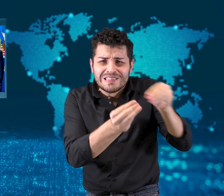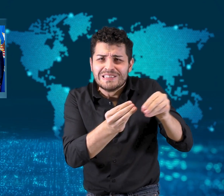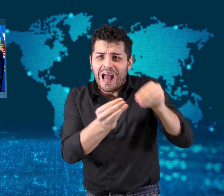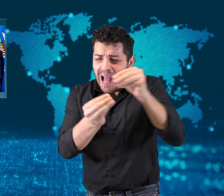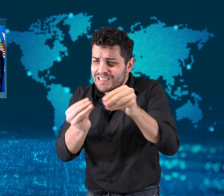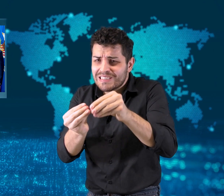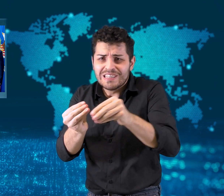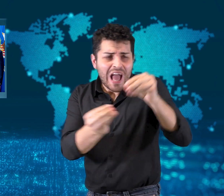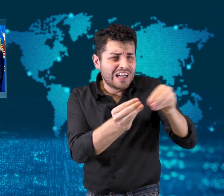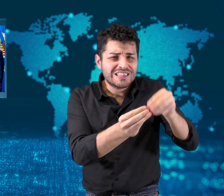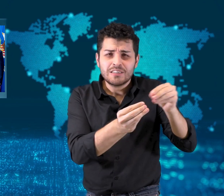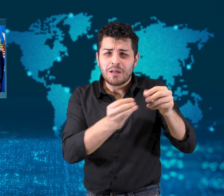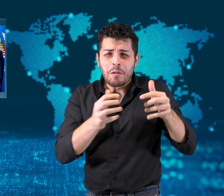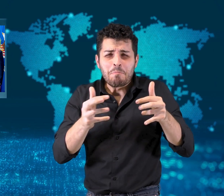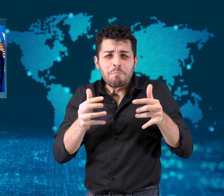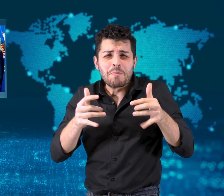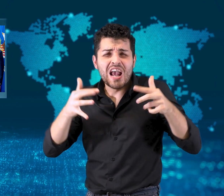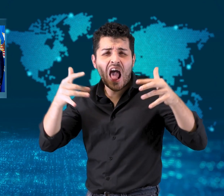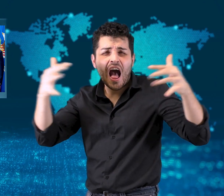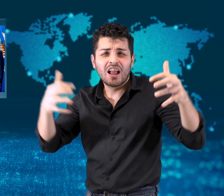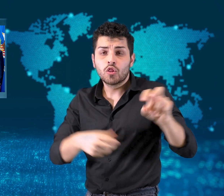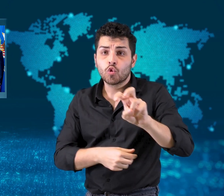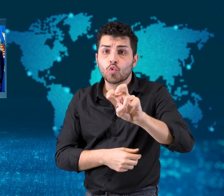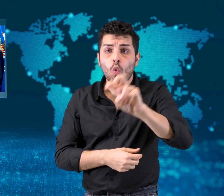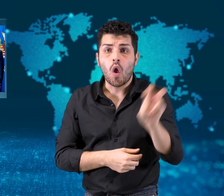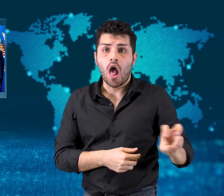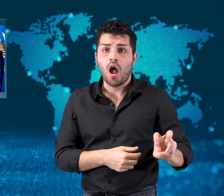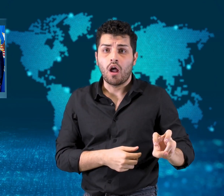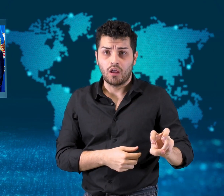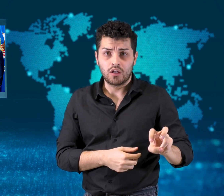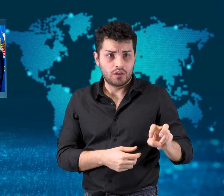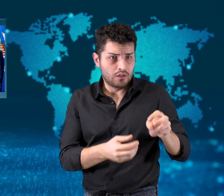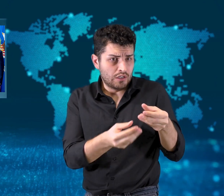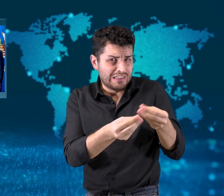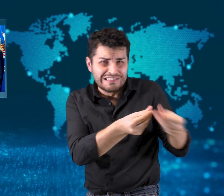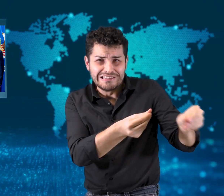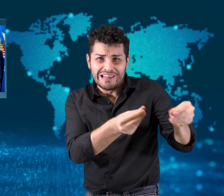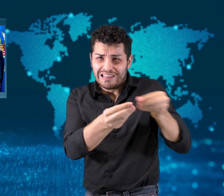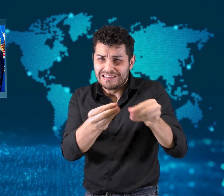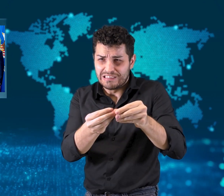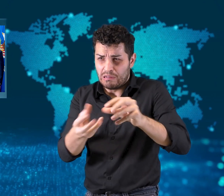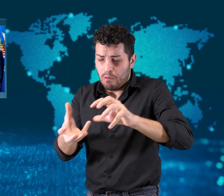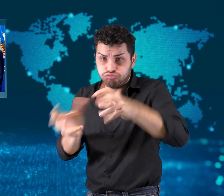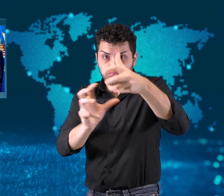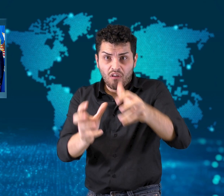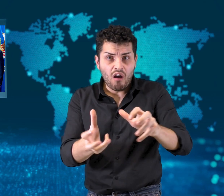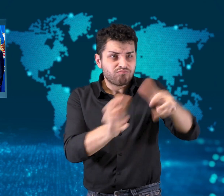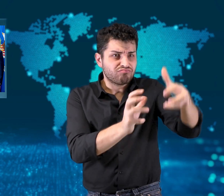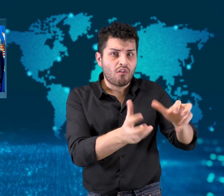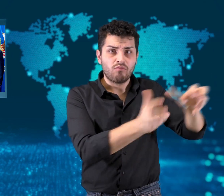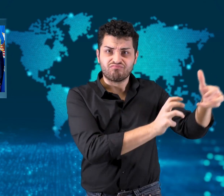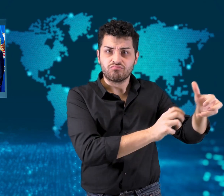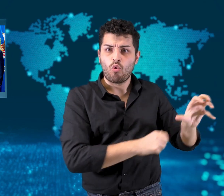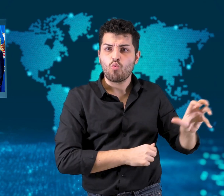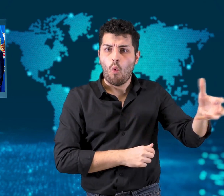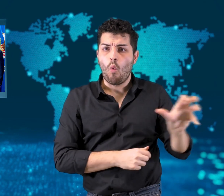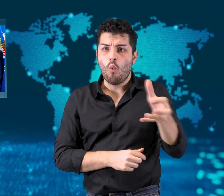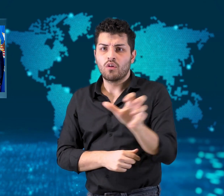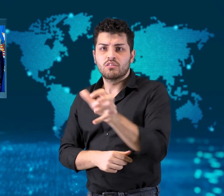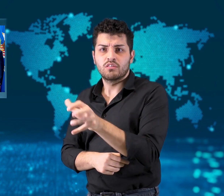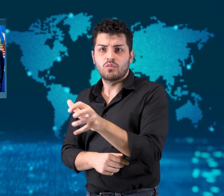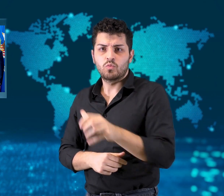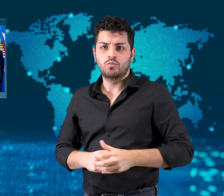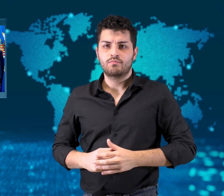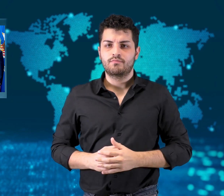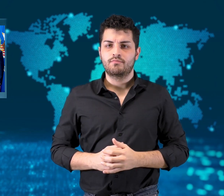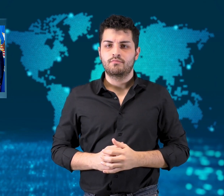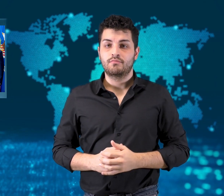dollars in addition to disrupting life in the targeted countries.